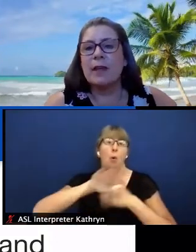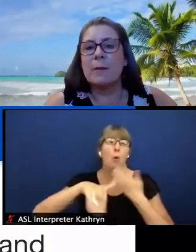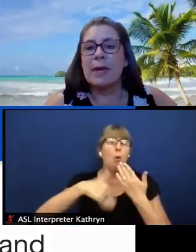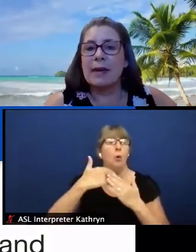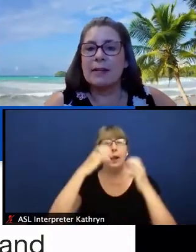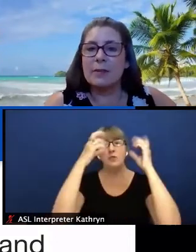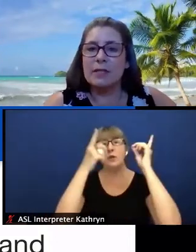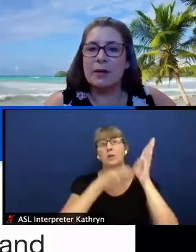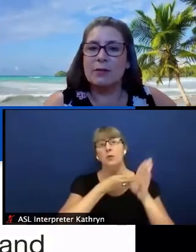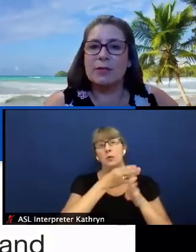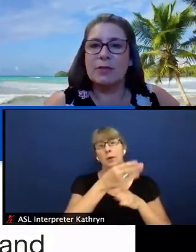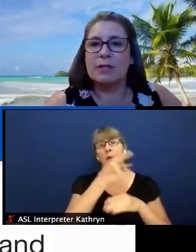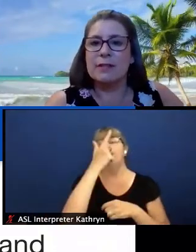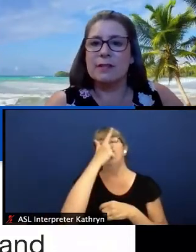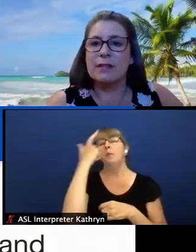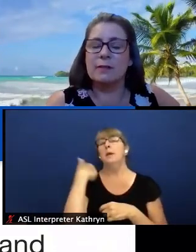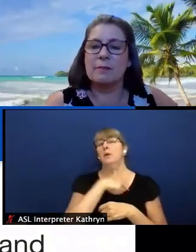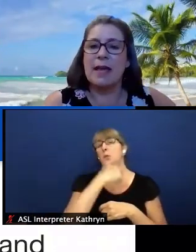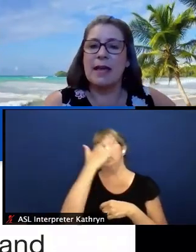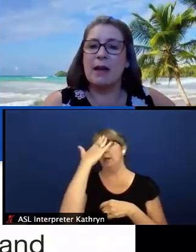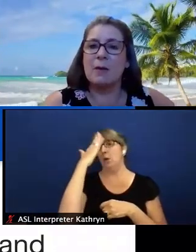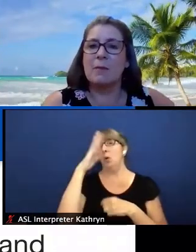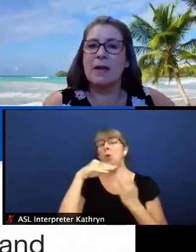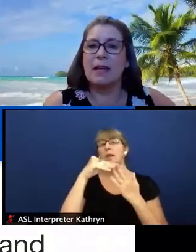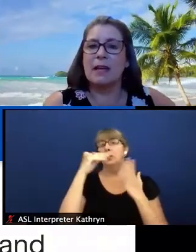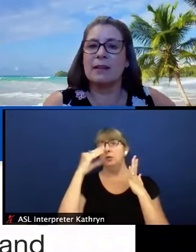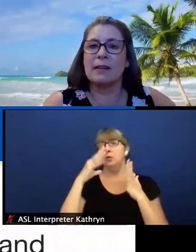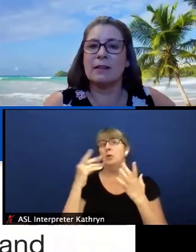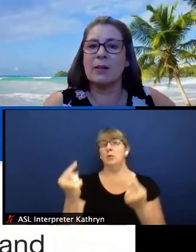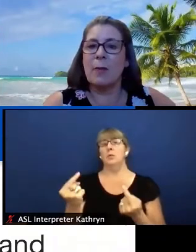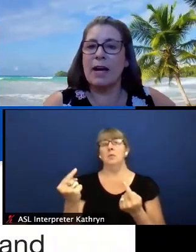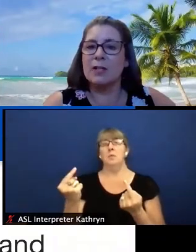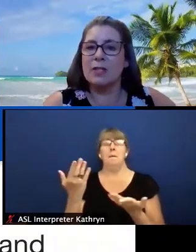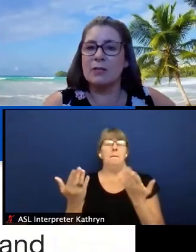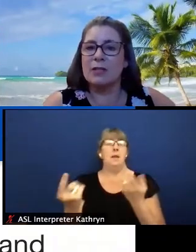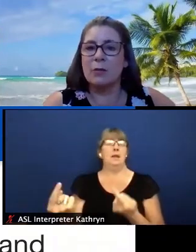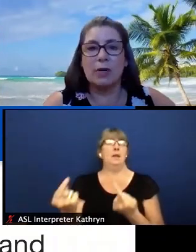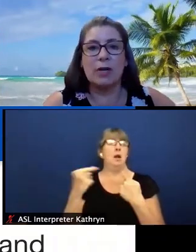Because we know students may come and go back to a district or come